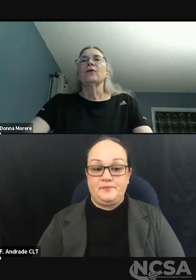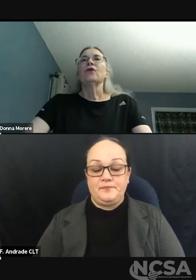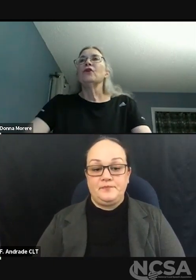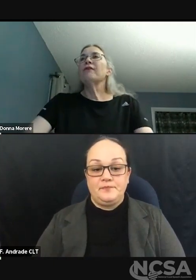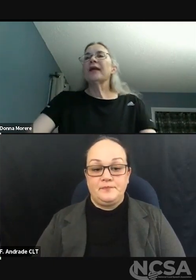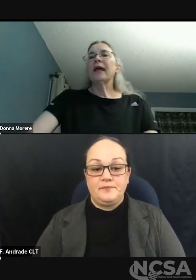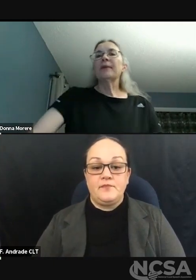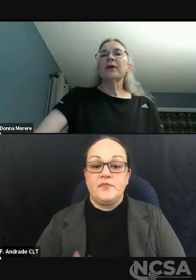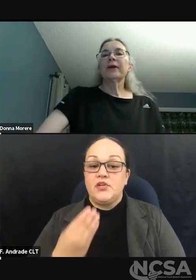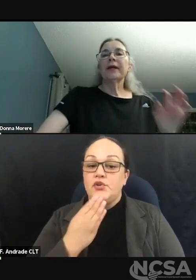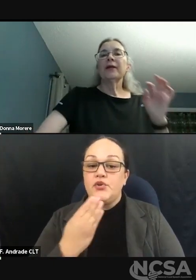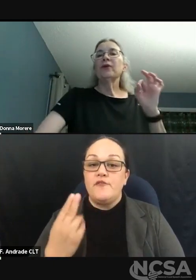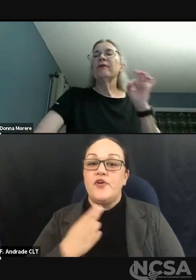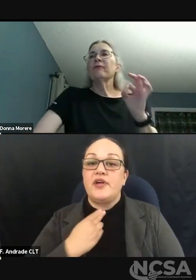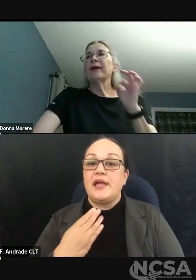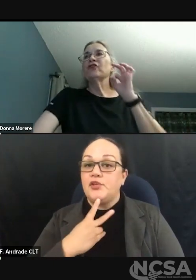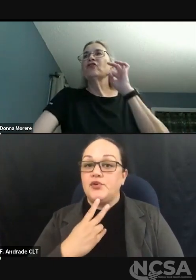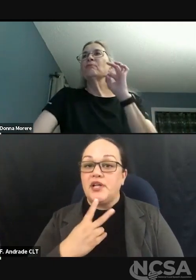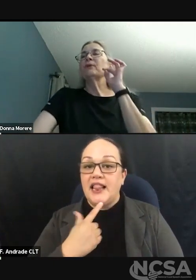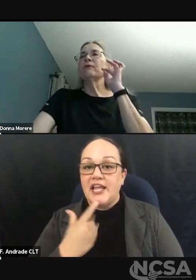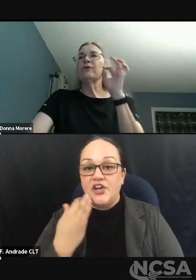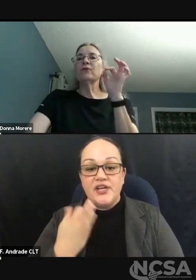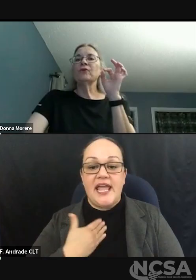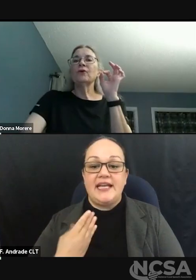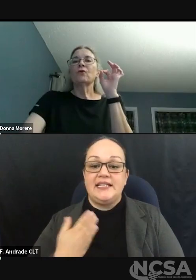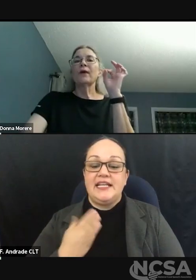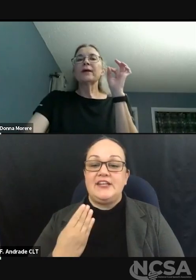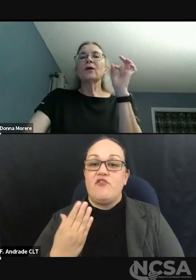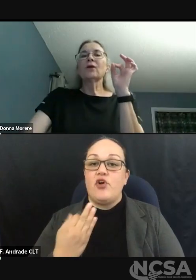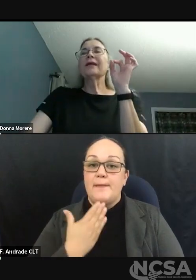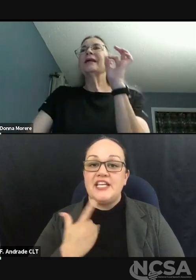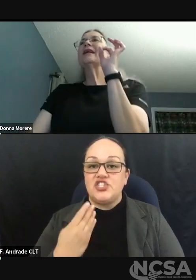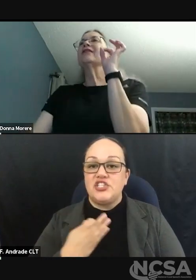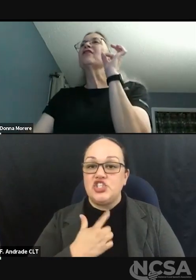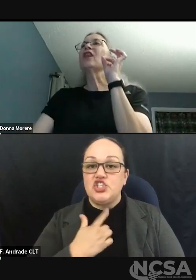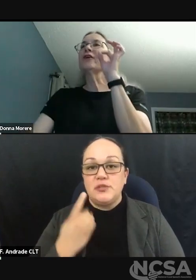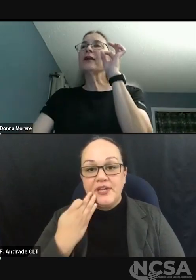New vocabulary and new information should be reviewed regularly until it's clearly